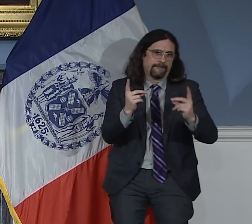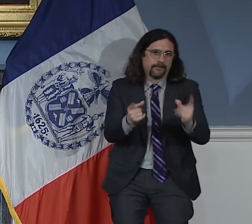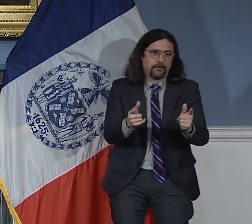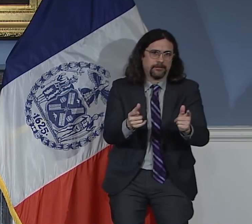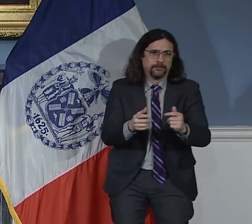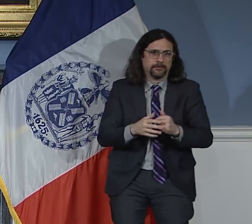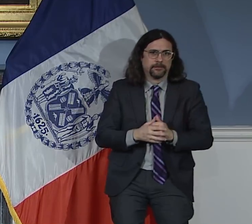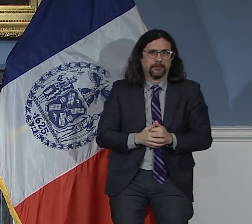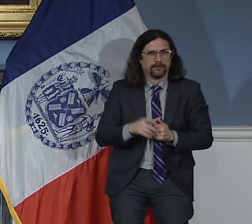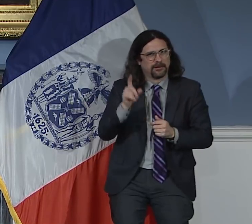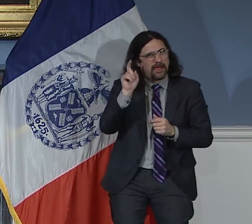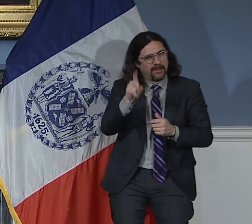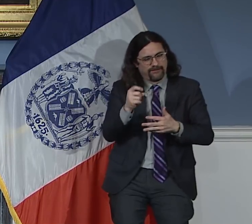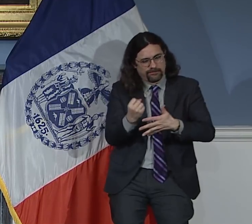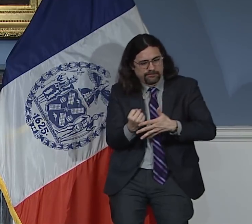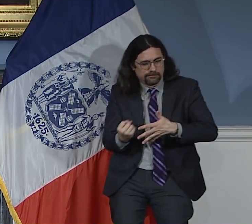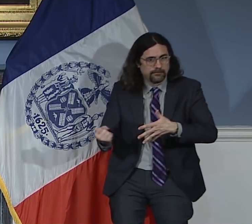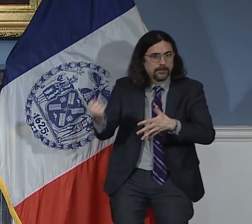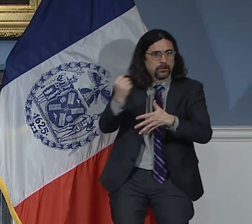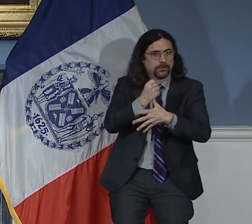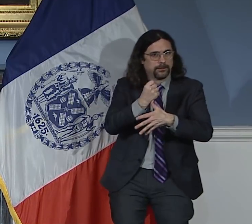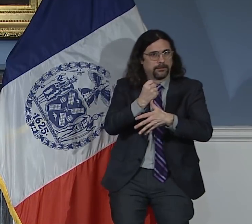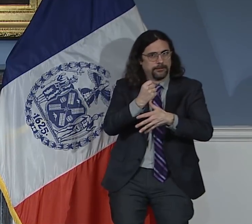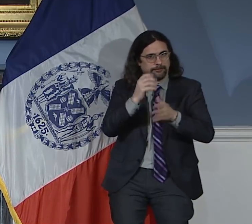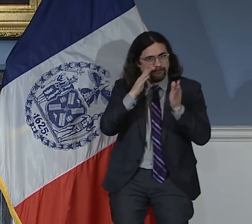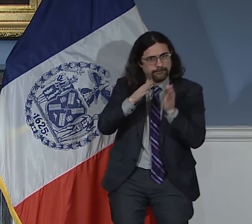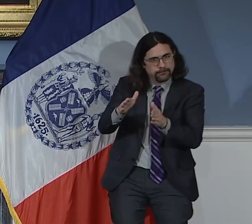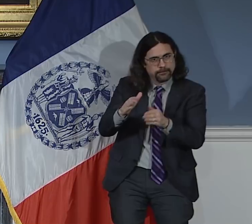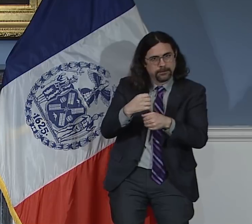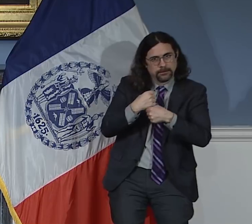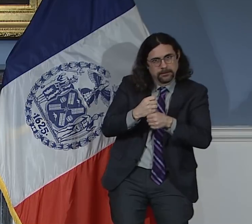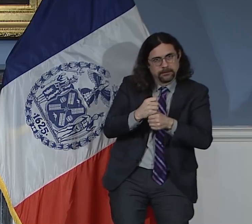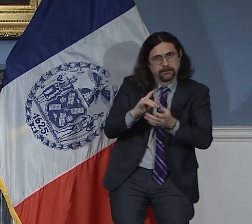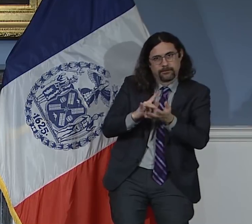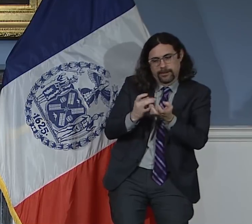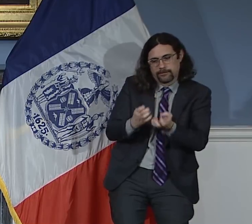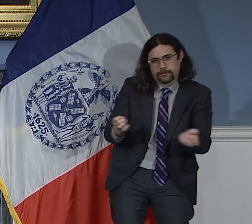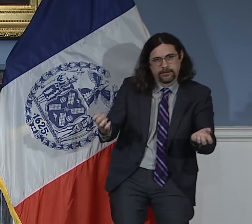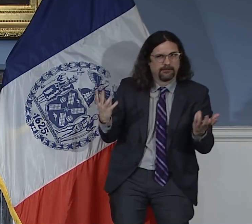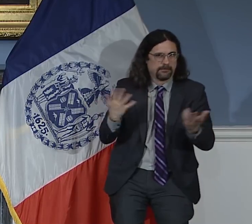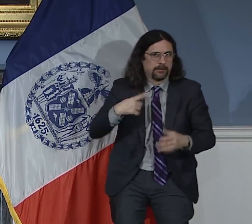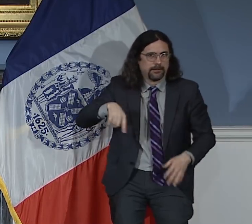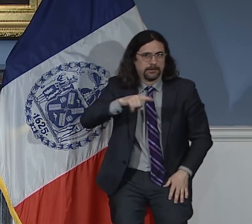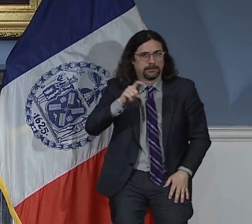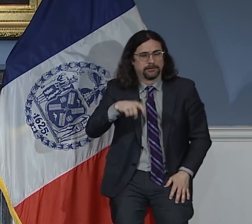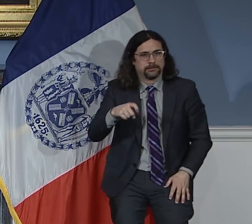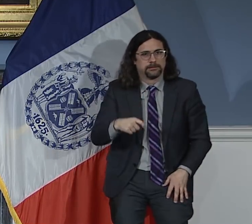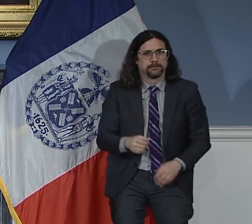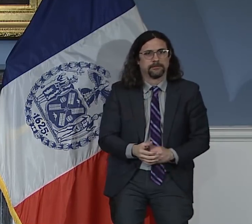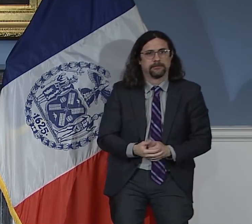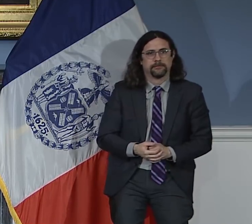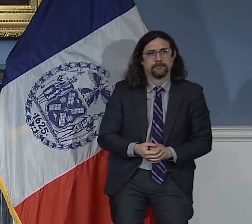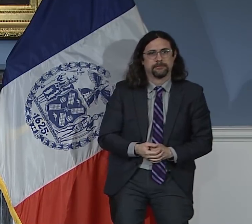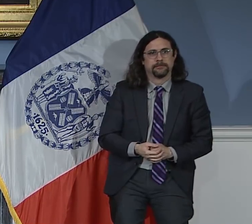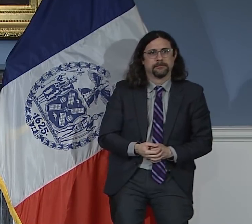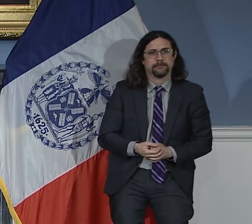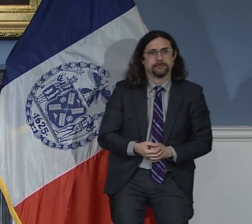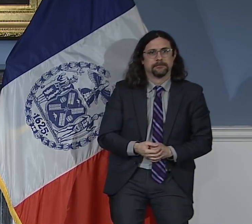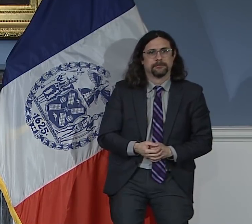HE ALREADY HAS TO COORDINATE AND TO PRIORITIZE THROUGH T HE